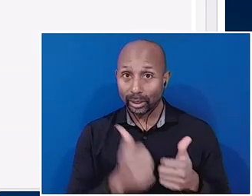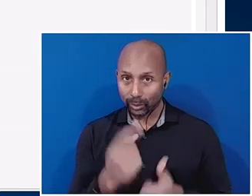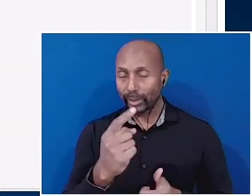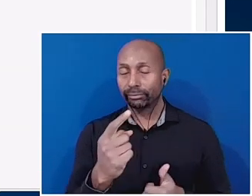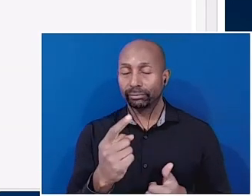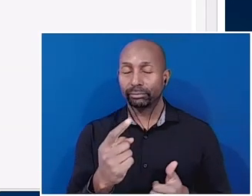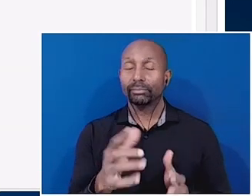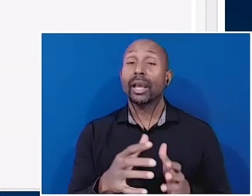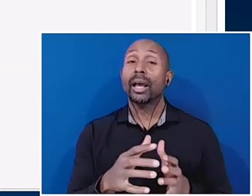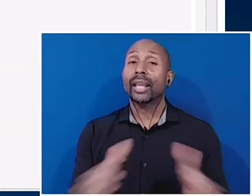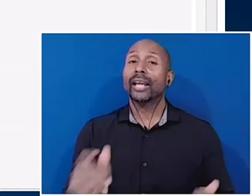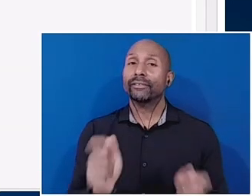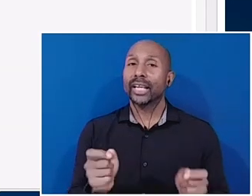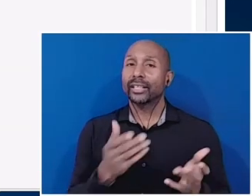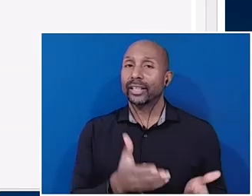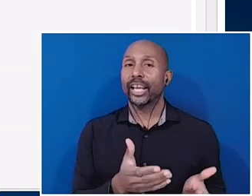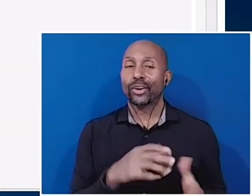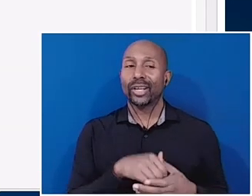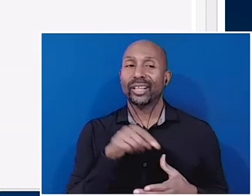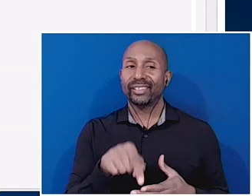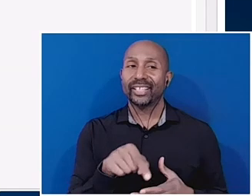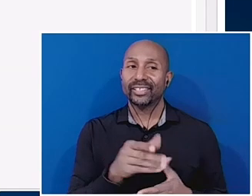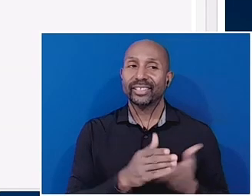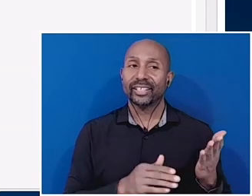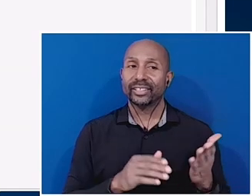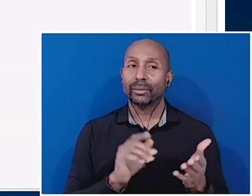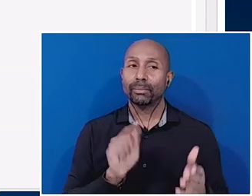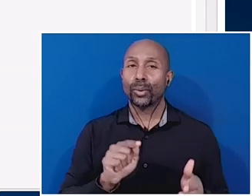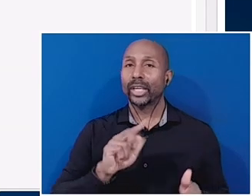this in this particular section.